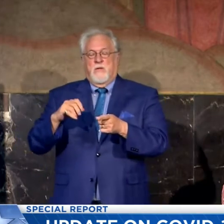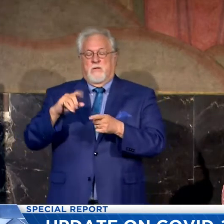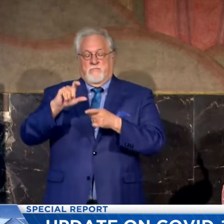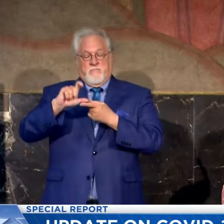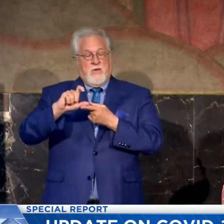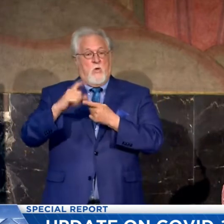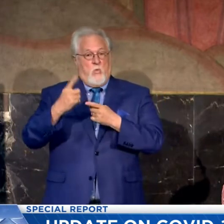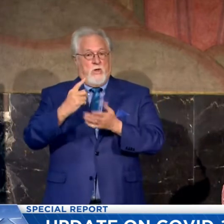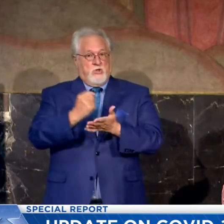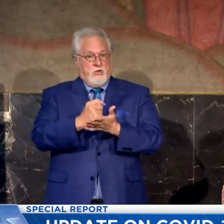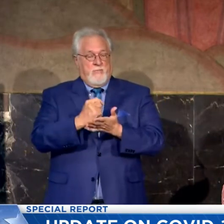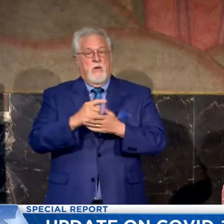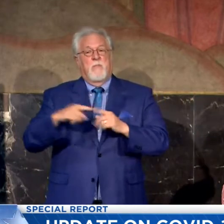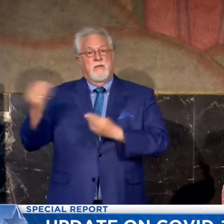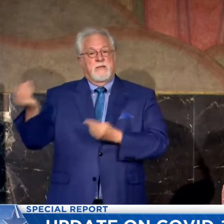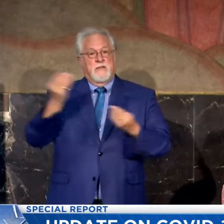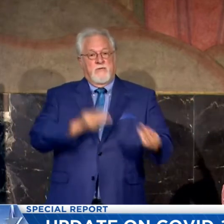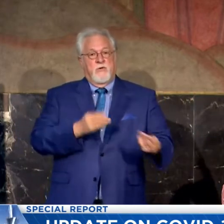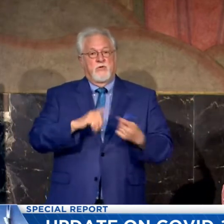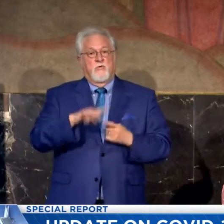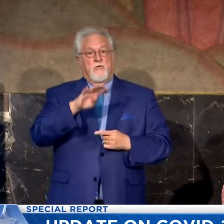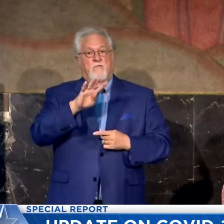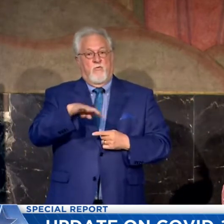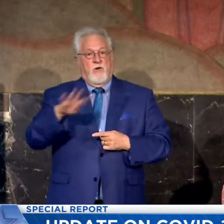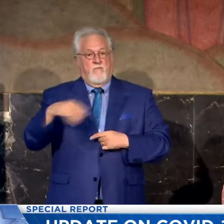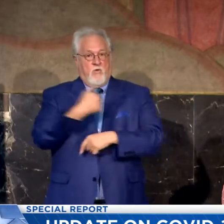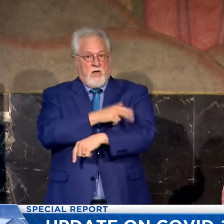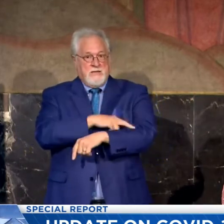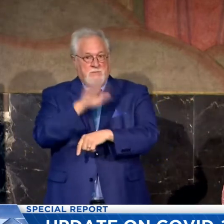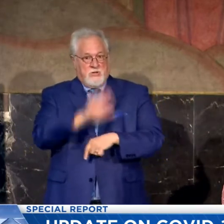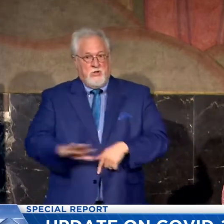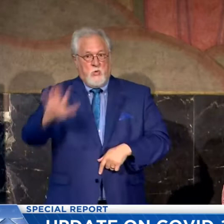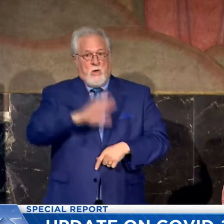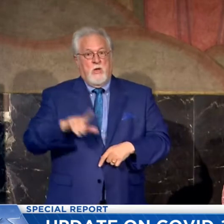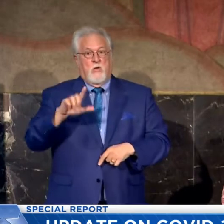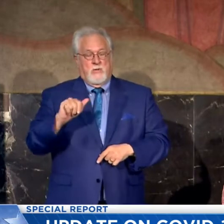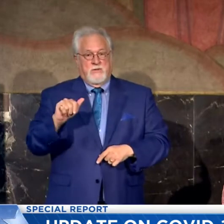1200 FILES OF REMDESIVIR. THOSE 1200 FILES.